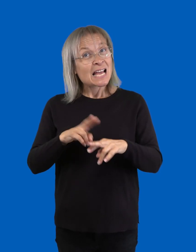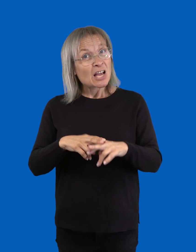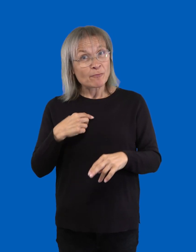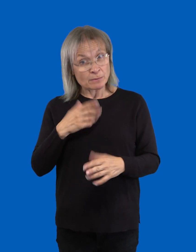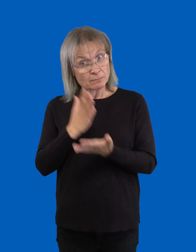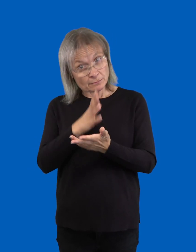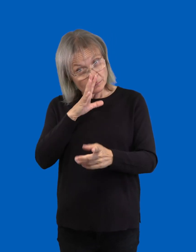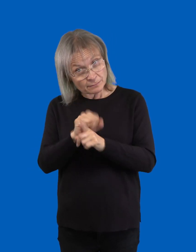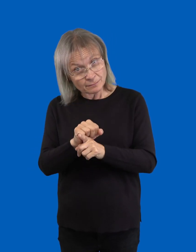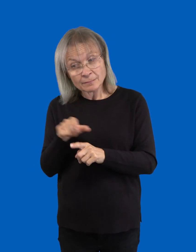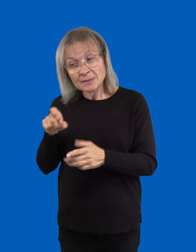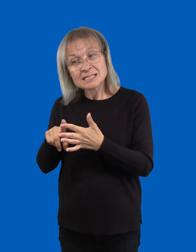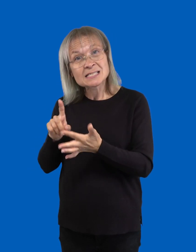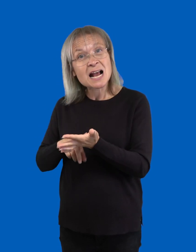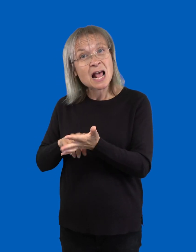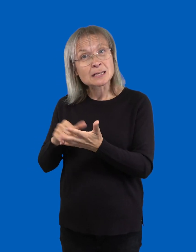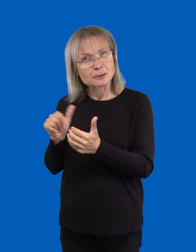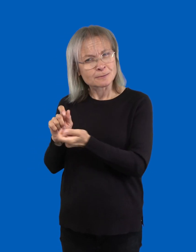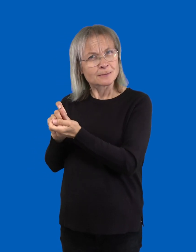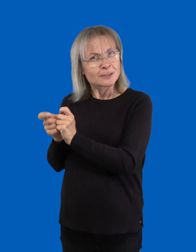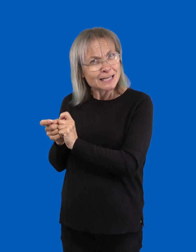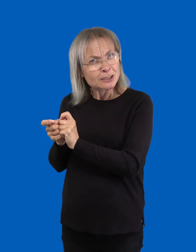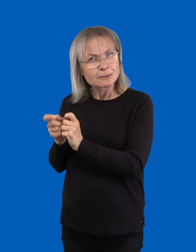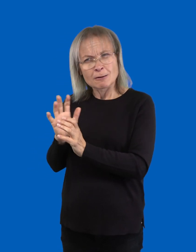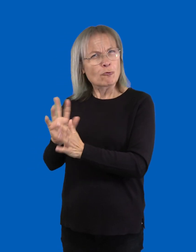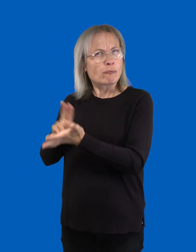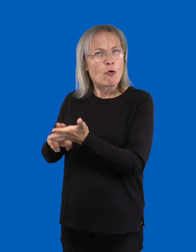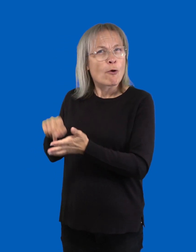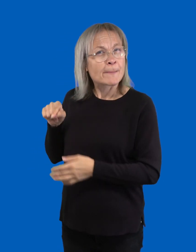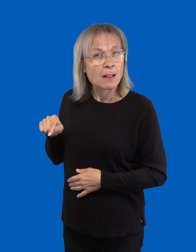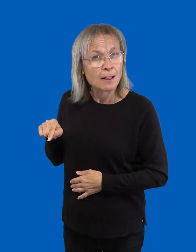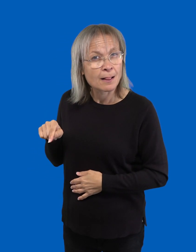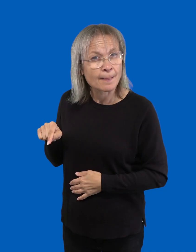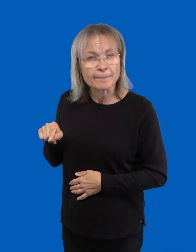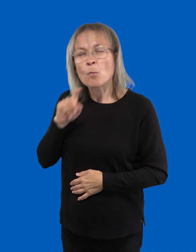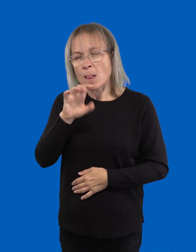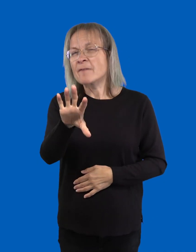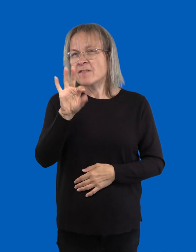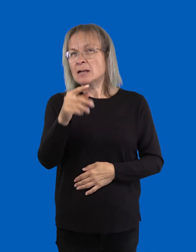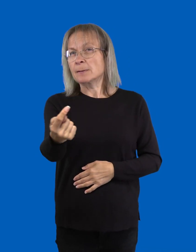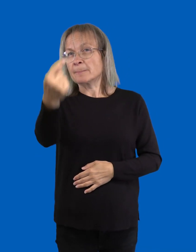If we do find abnormal cells, we will invite you for another examination, called a colposcopy.